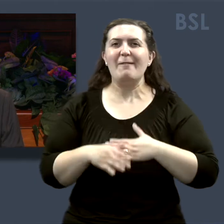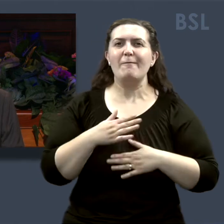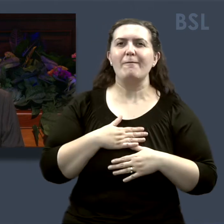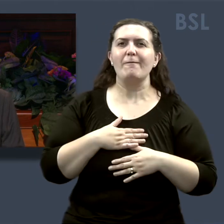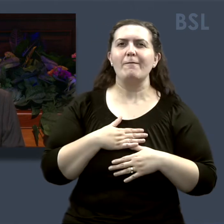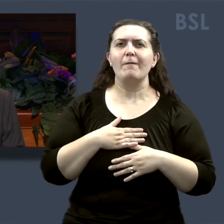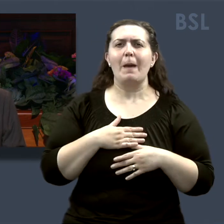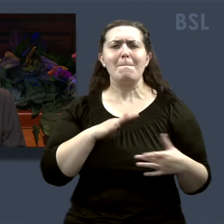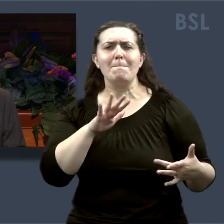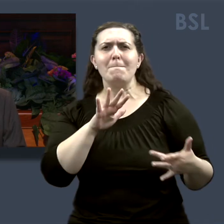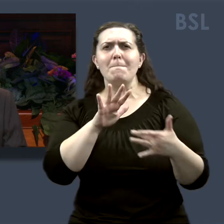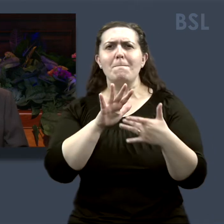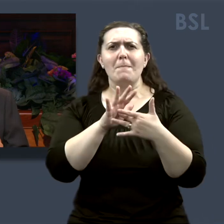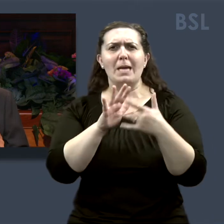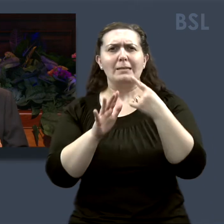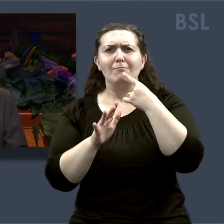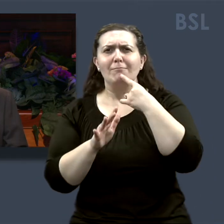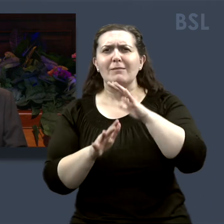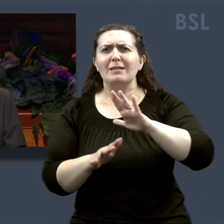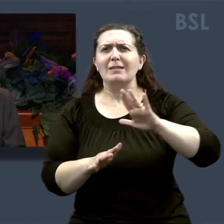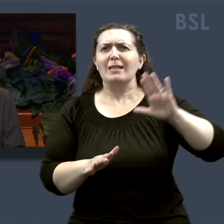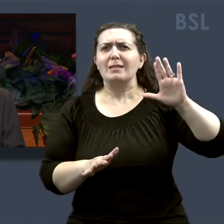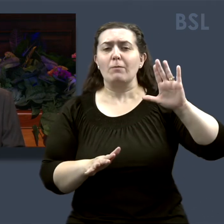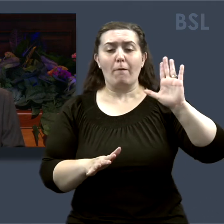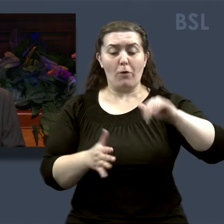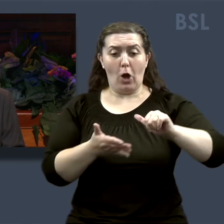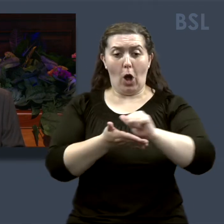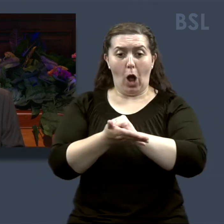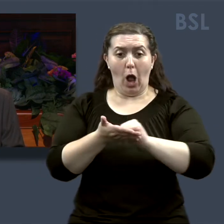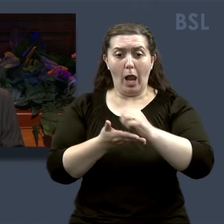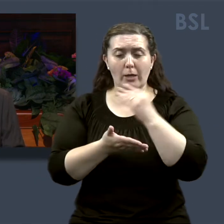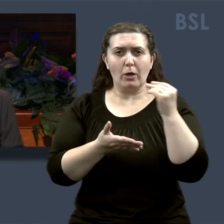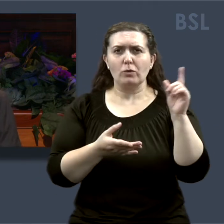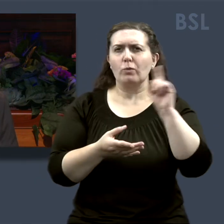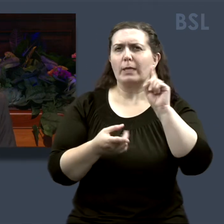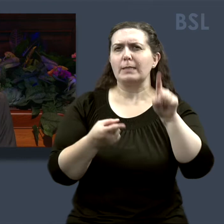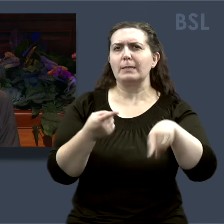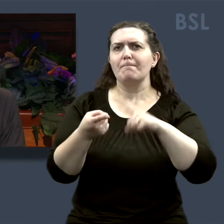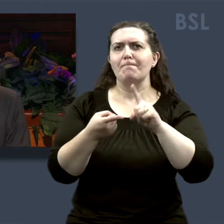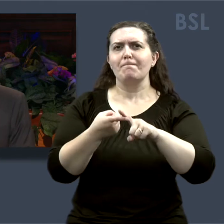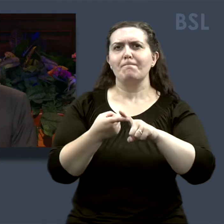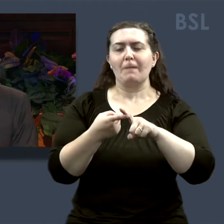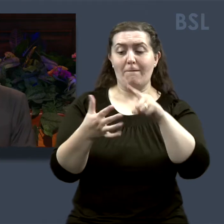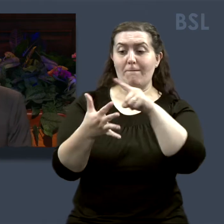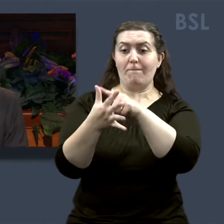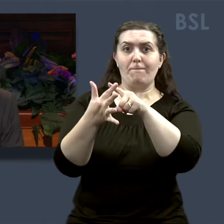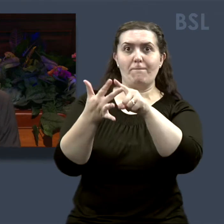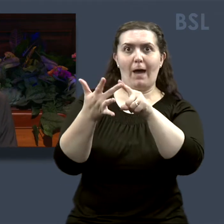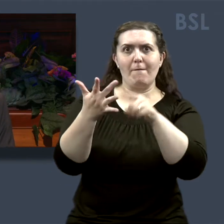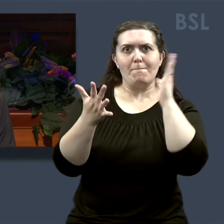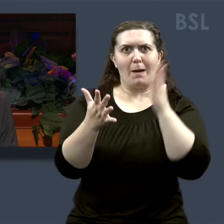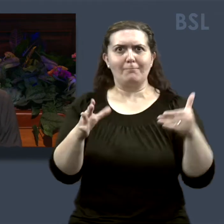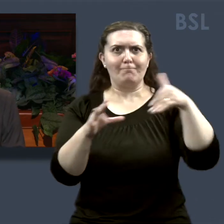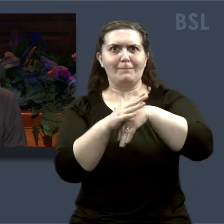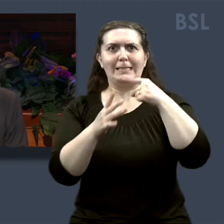Key elements of your testimony, confirmed by the Holy Ghost, include 5 elements: